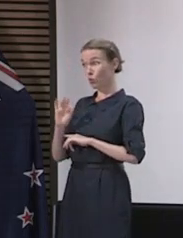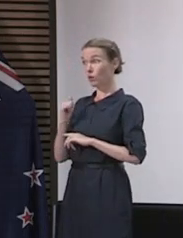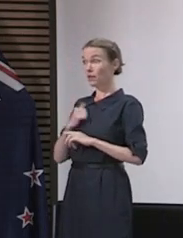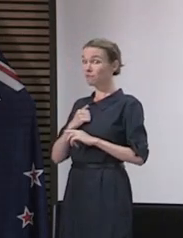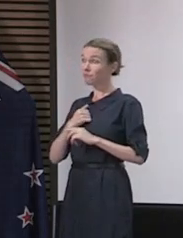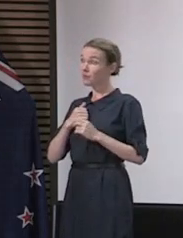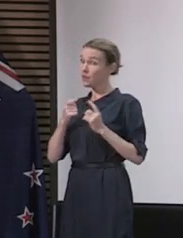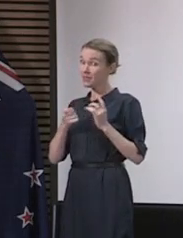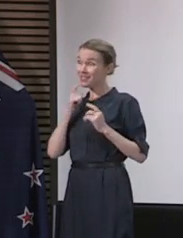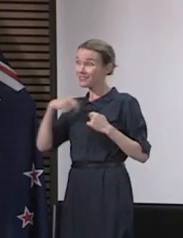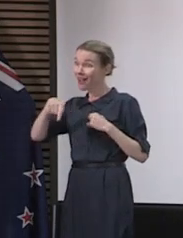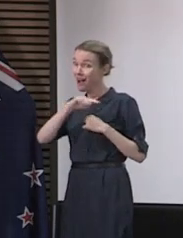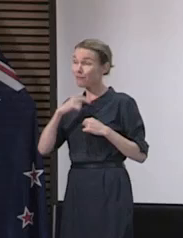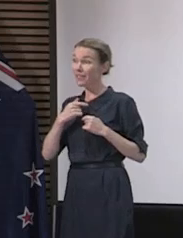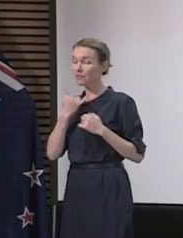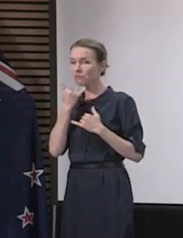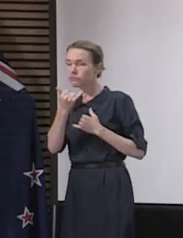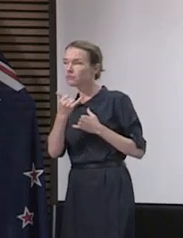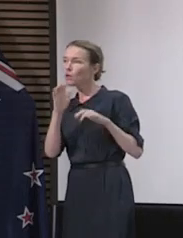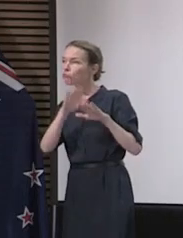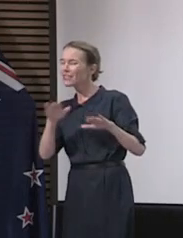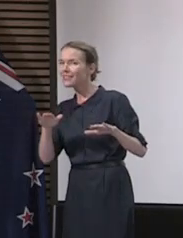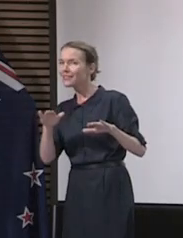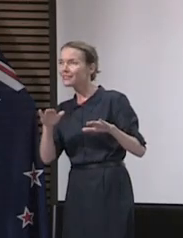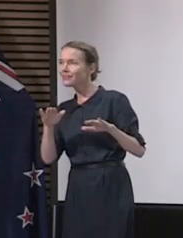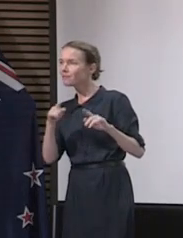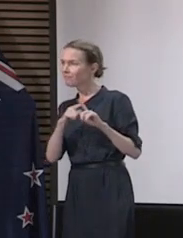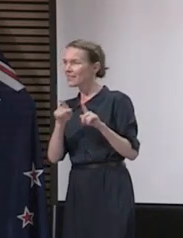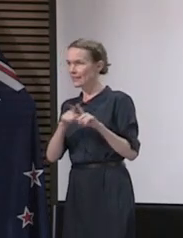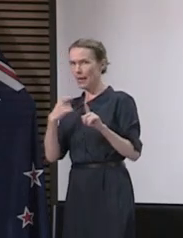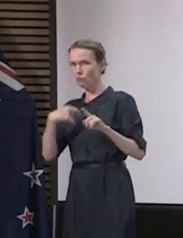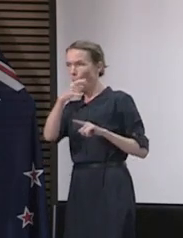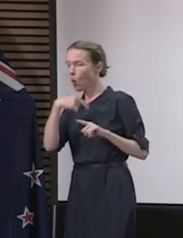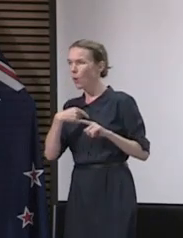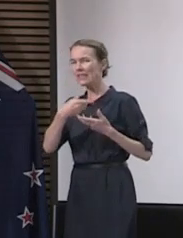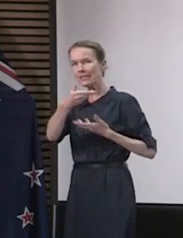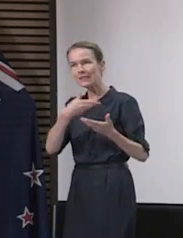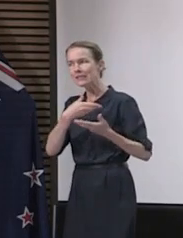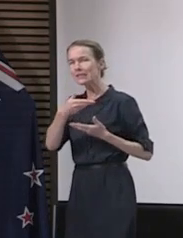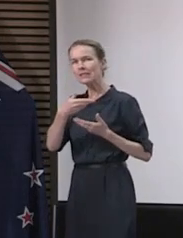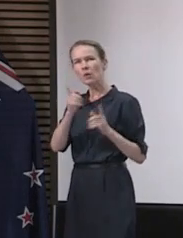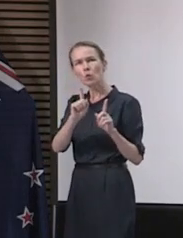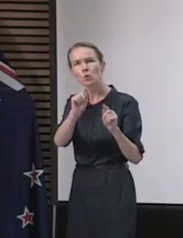quite early myself and colleagues were on a call with our British counterparts to